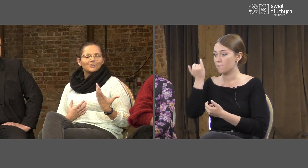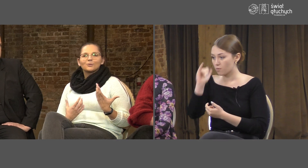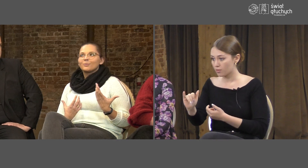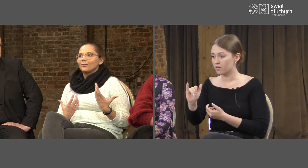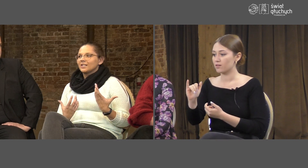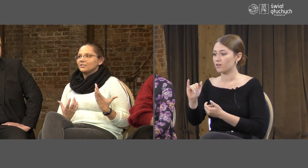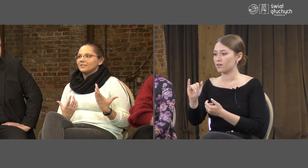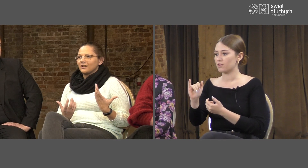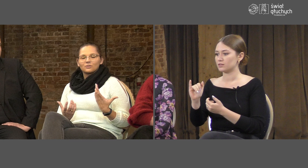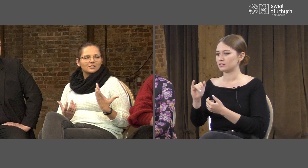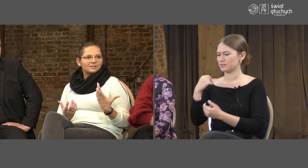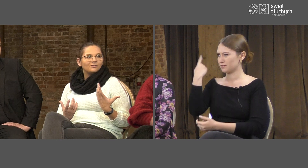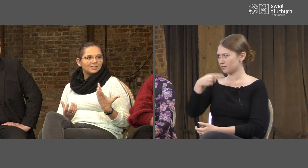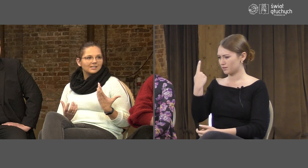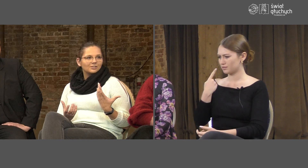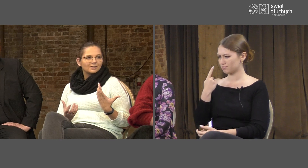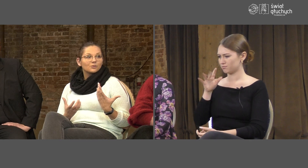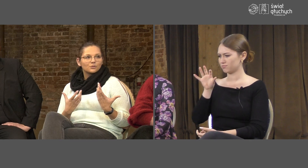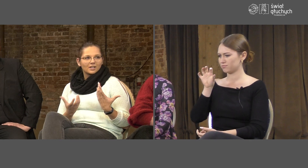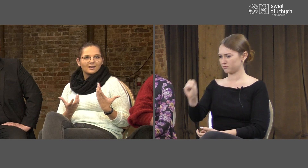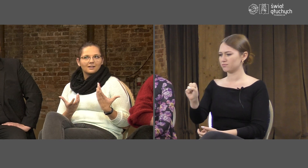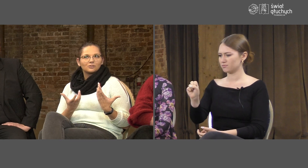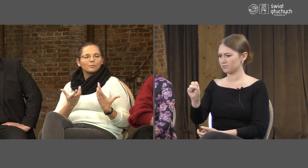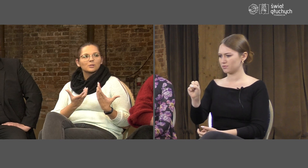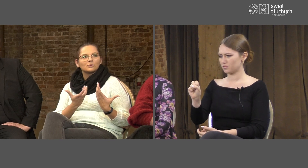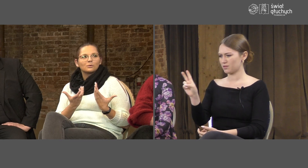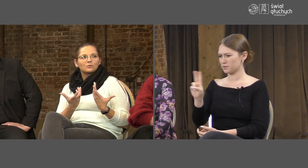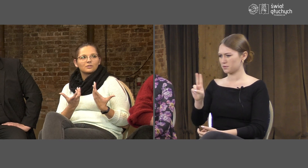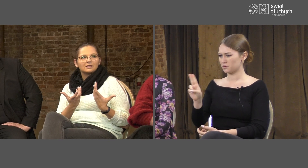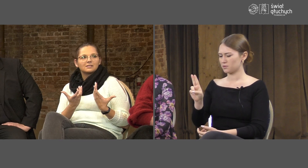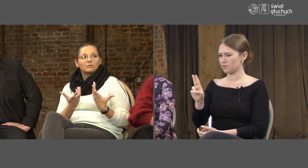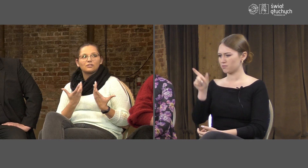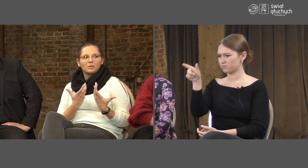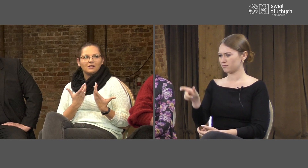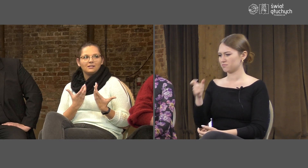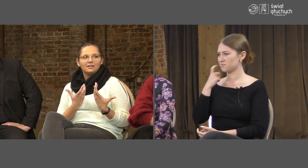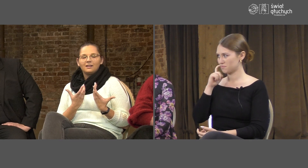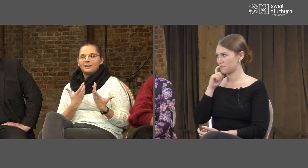you can already see it on their face. Someone just starts laughing